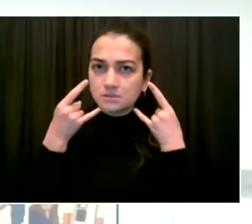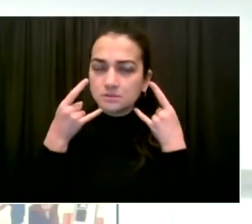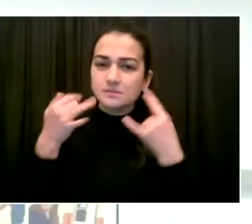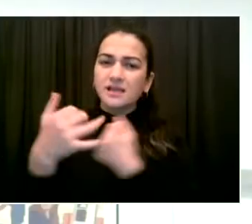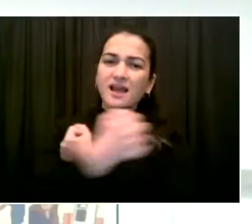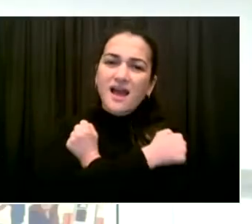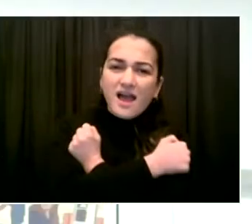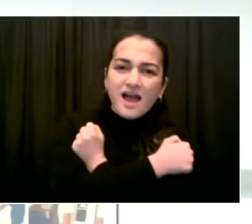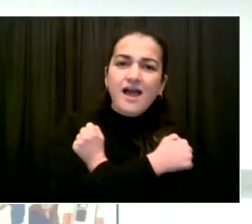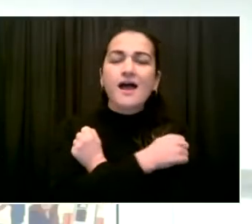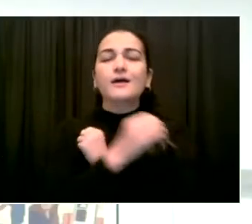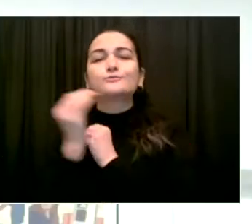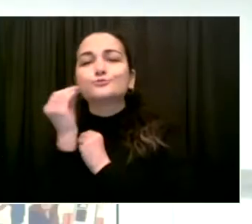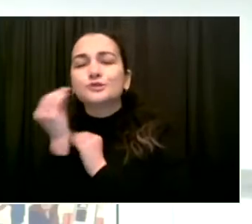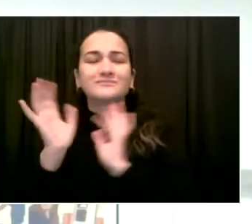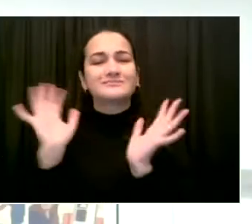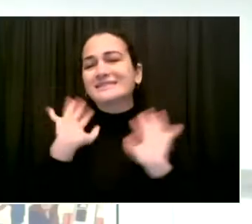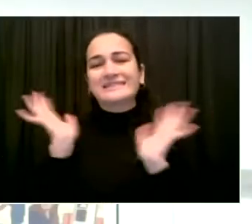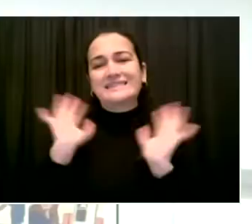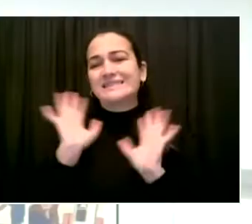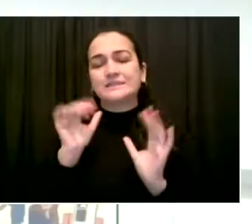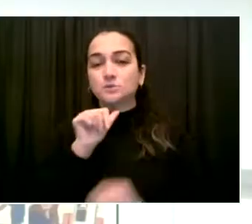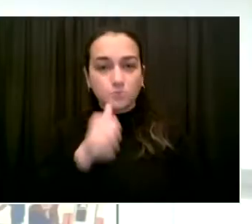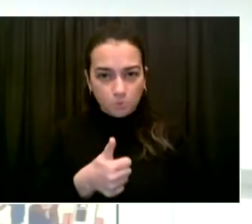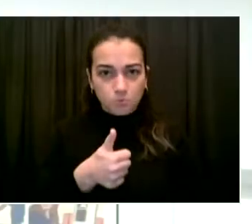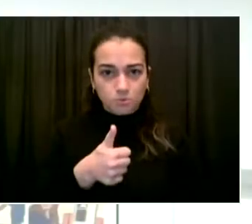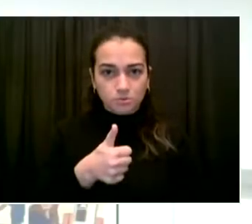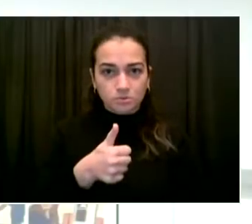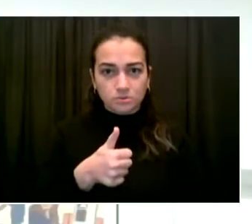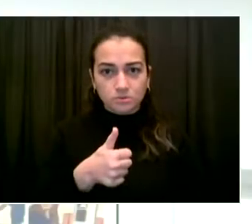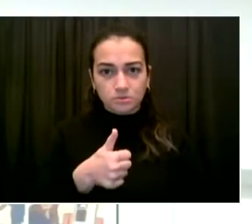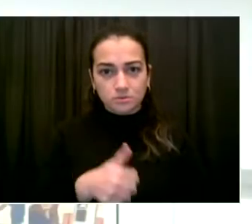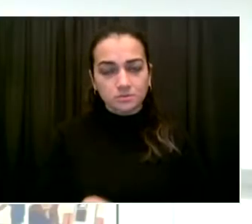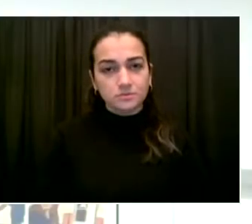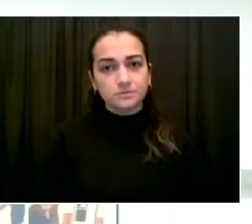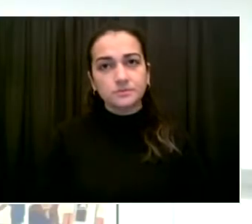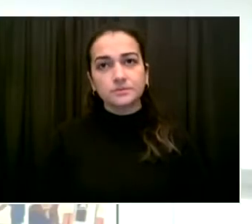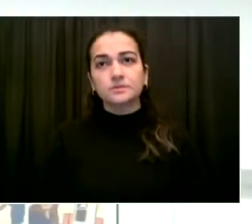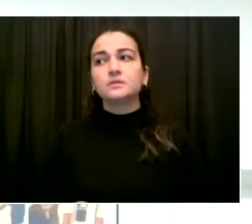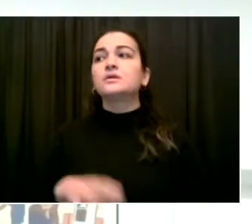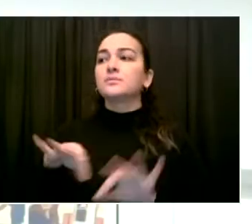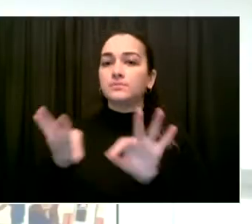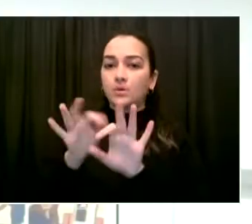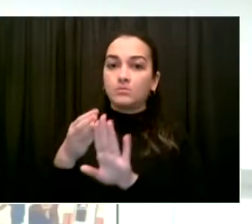EXTREMELY IMPORTANT. MASKING, DISTANCING, MAKING SURE PEOPLE GET TESTED